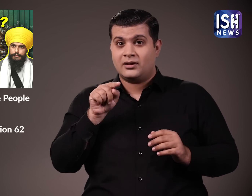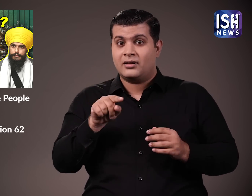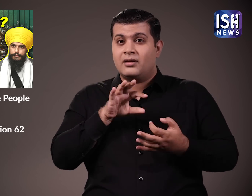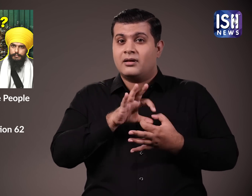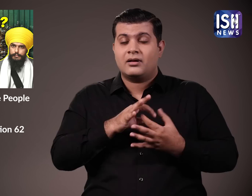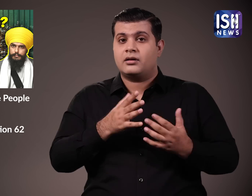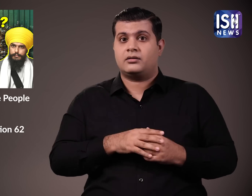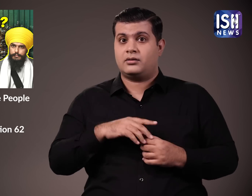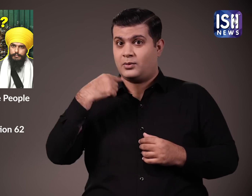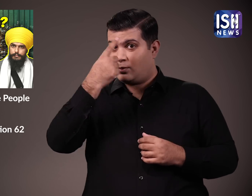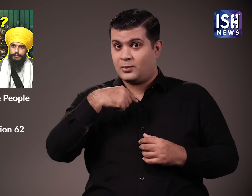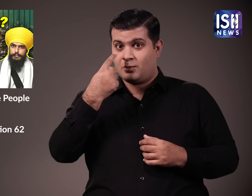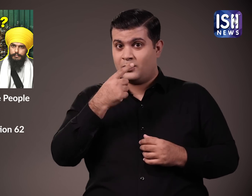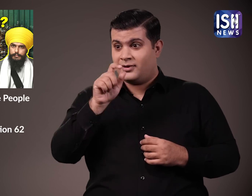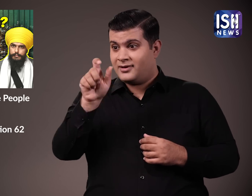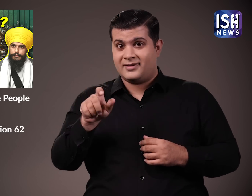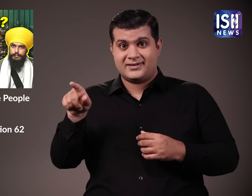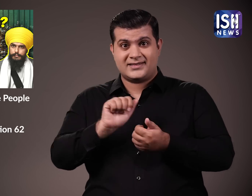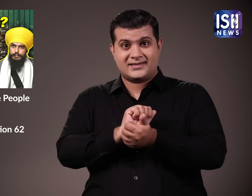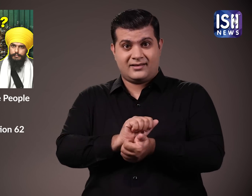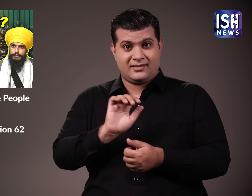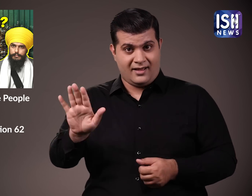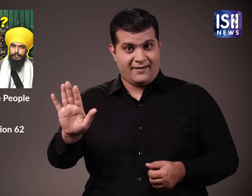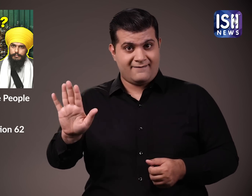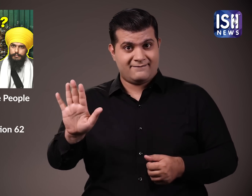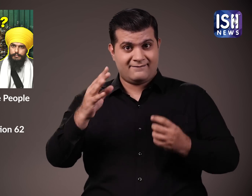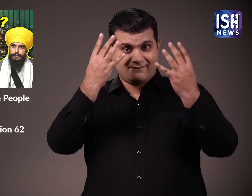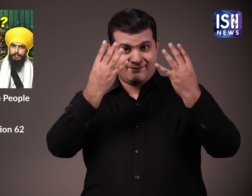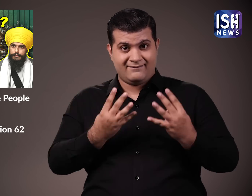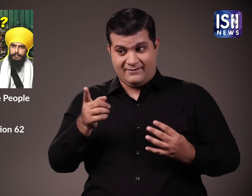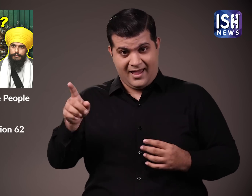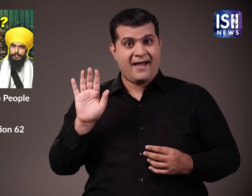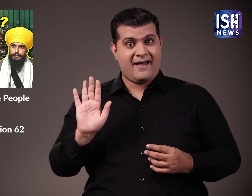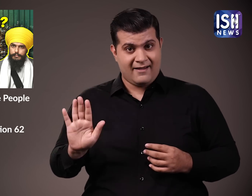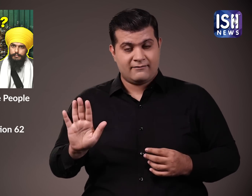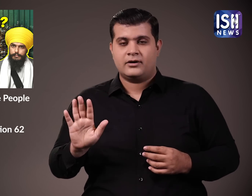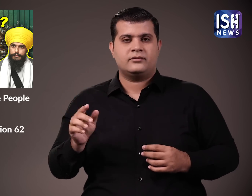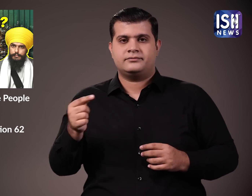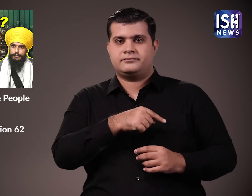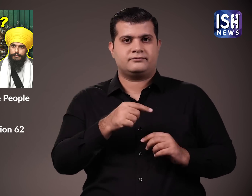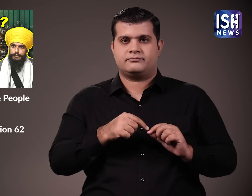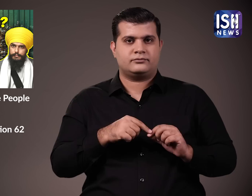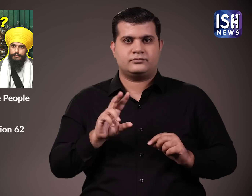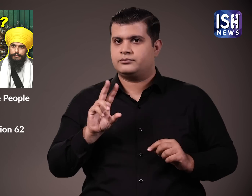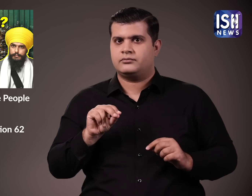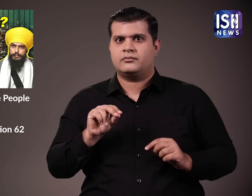people who are in prison cannot vote.